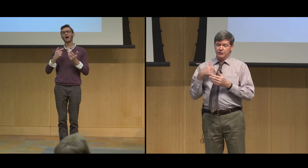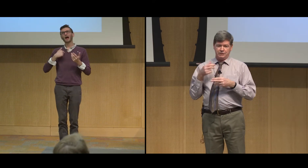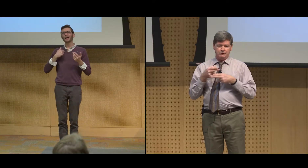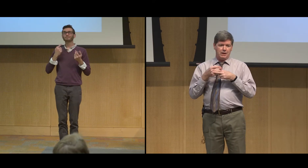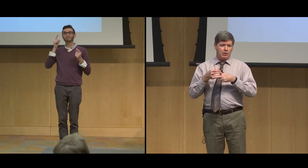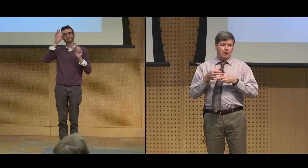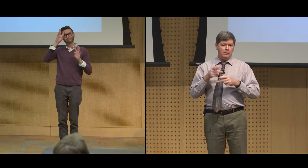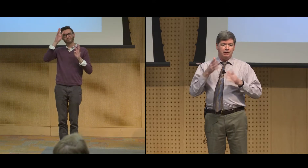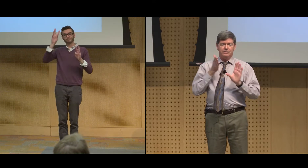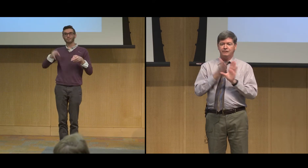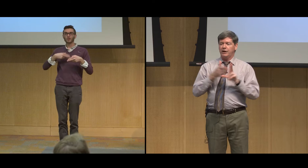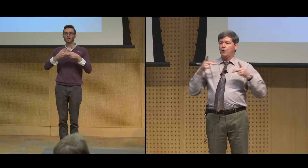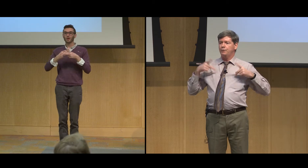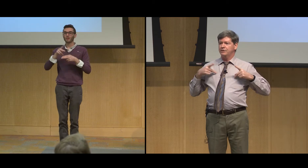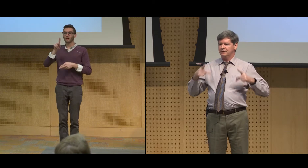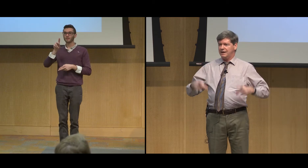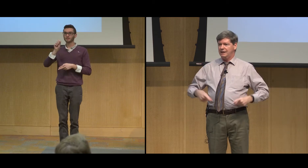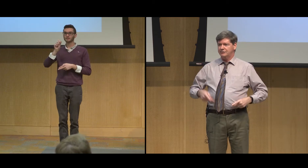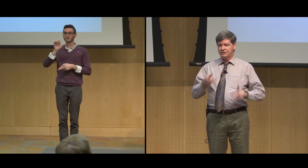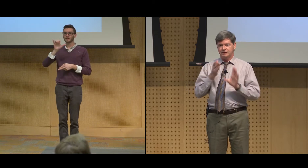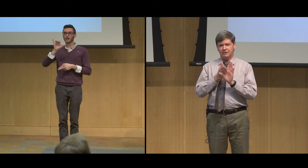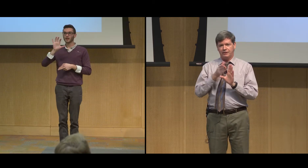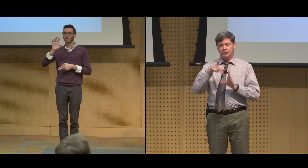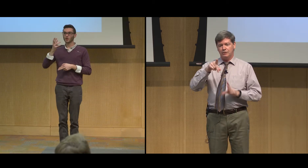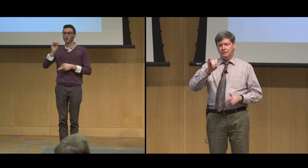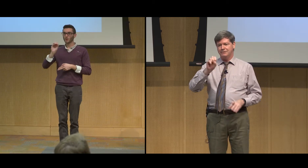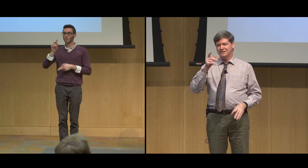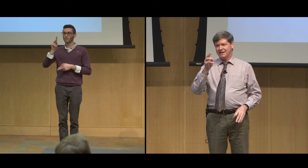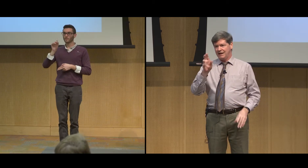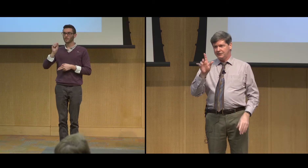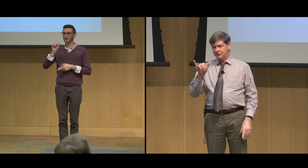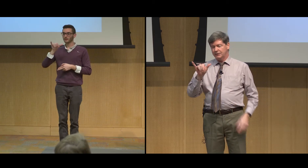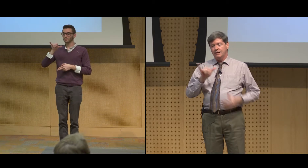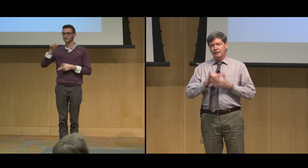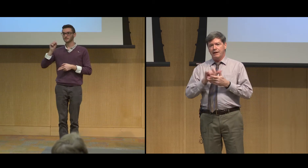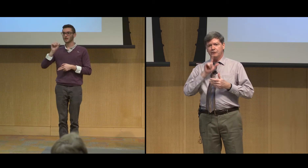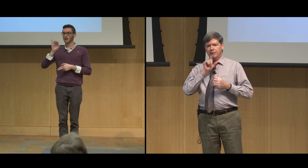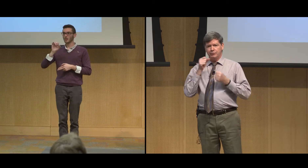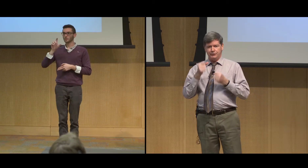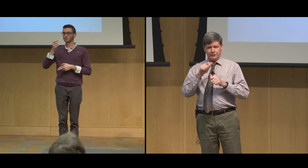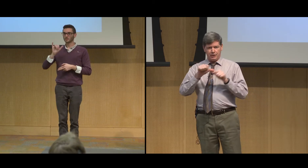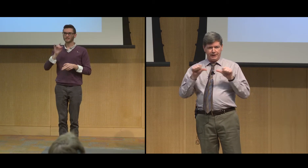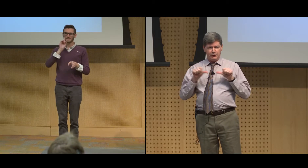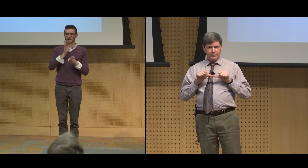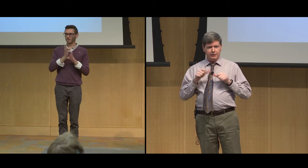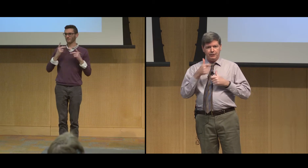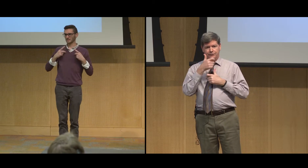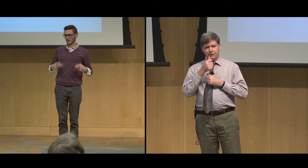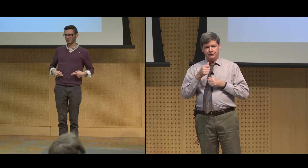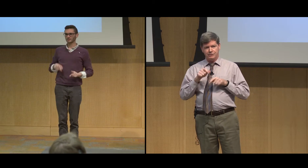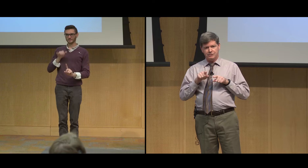which I'll call Psychophysiology. Psychophysiology. And that was my real strong area of interest